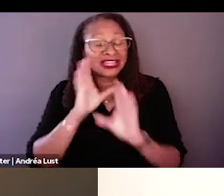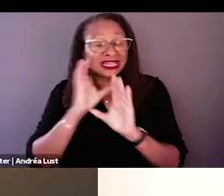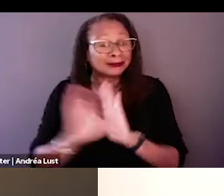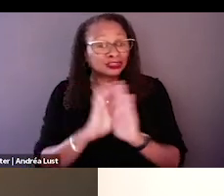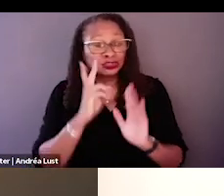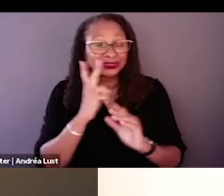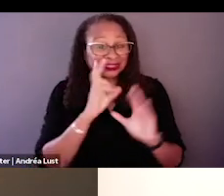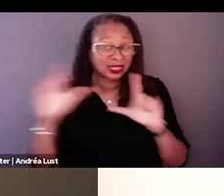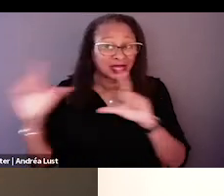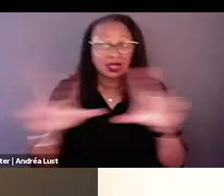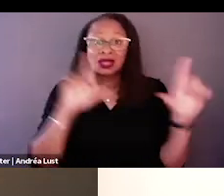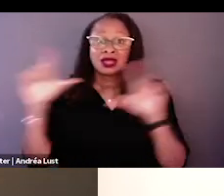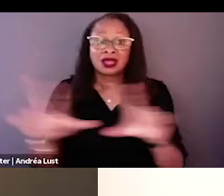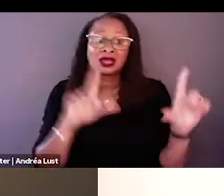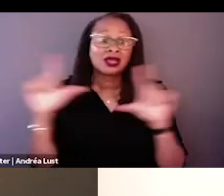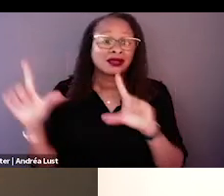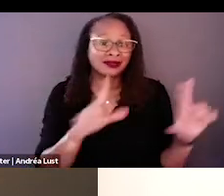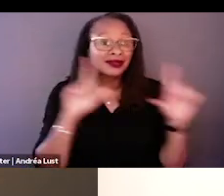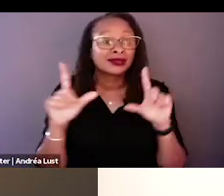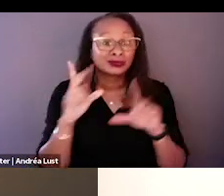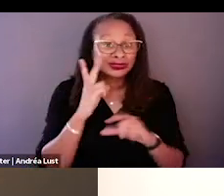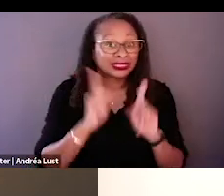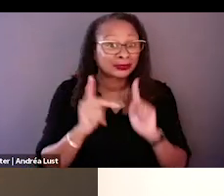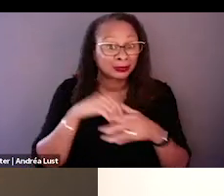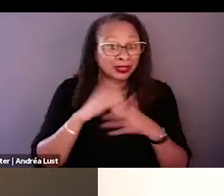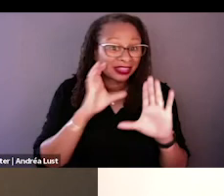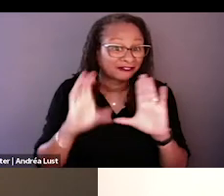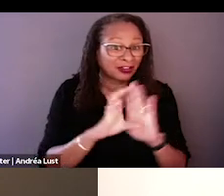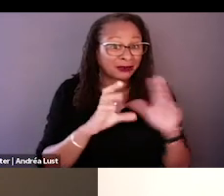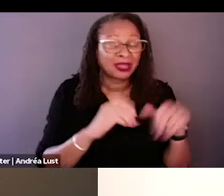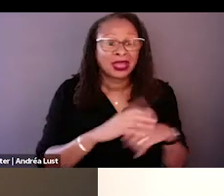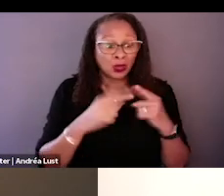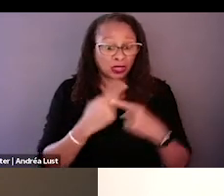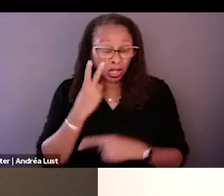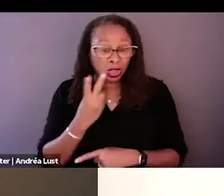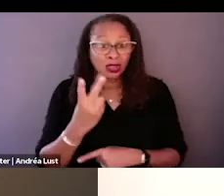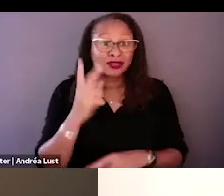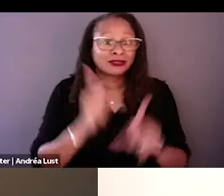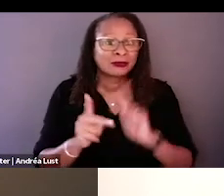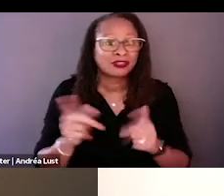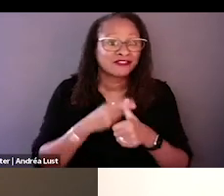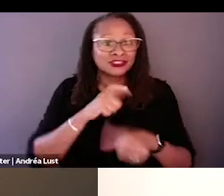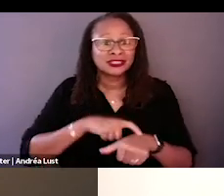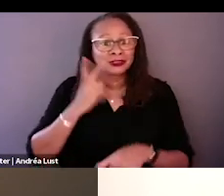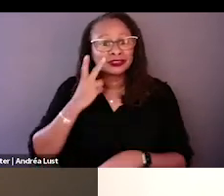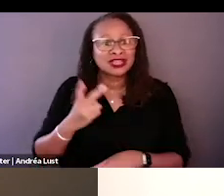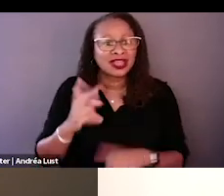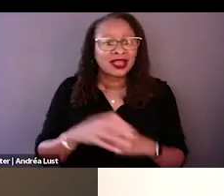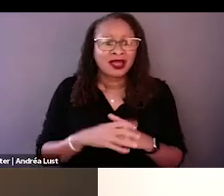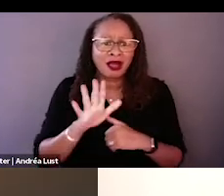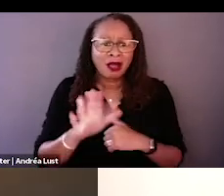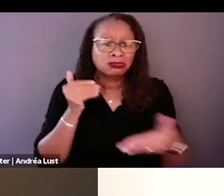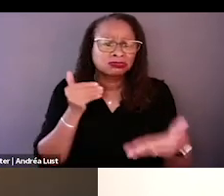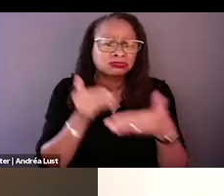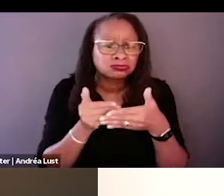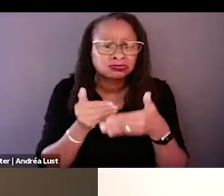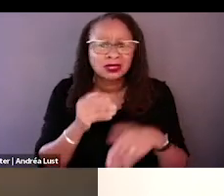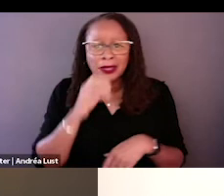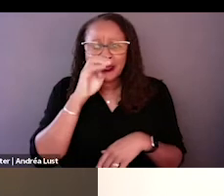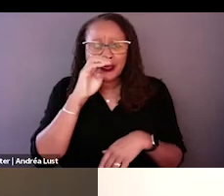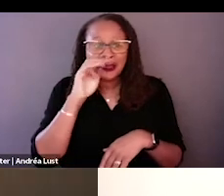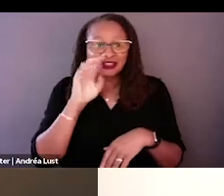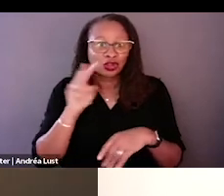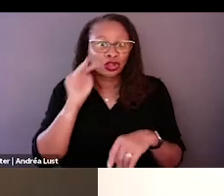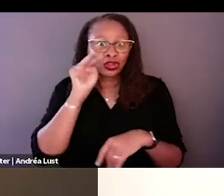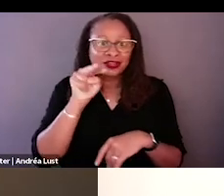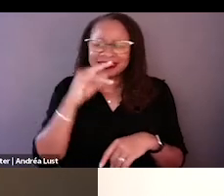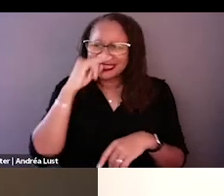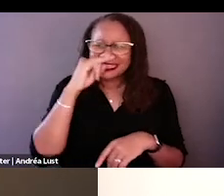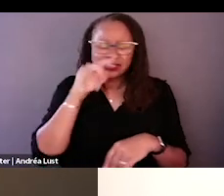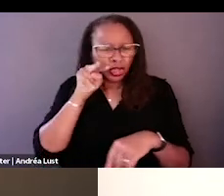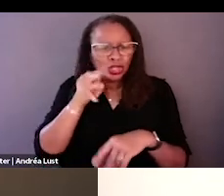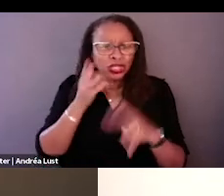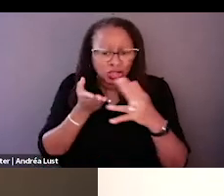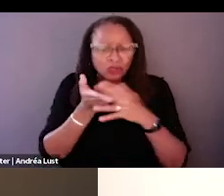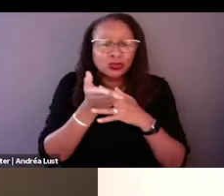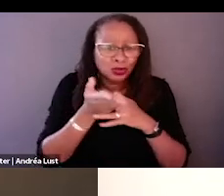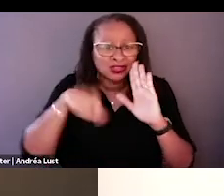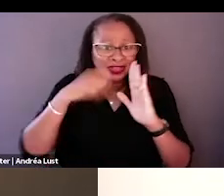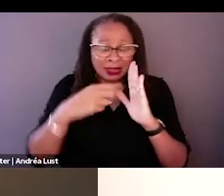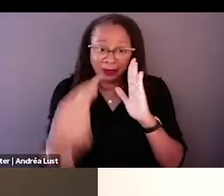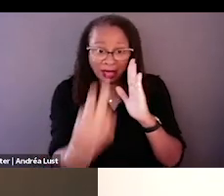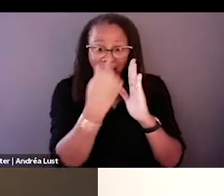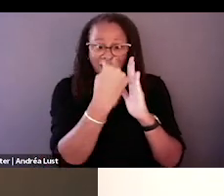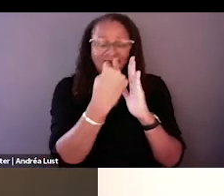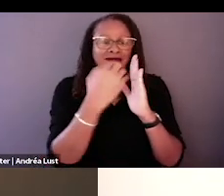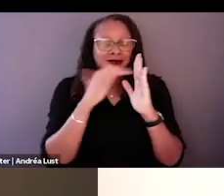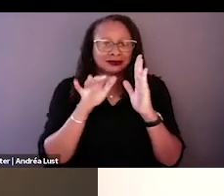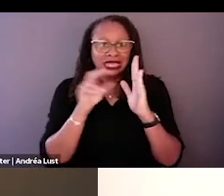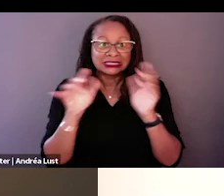The other part, of course, is that you really try to do with the film is to really -- it's for me,